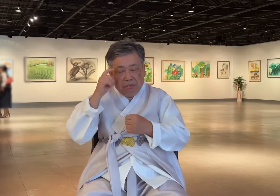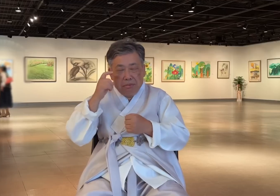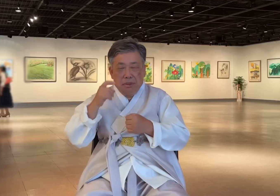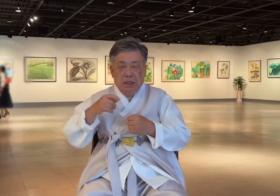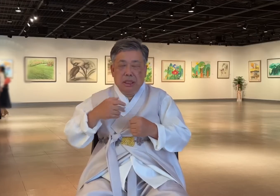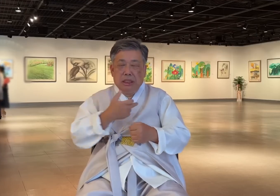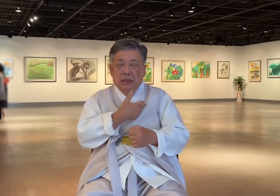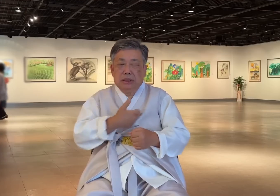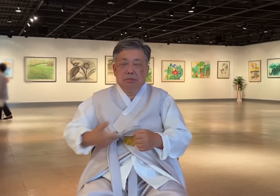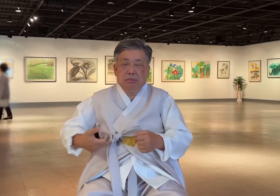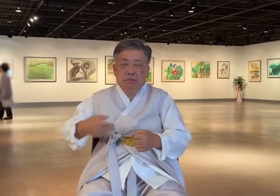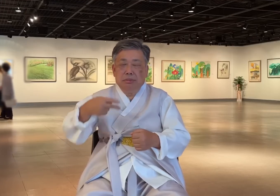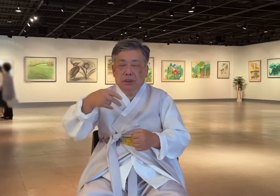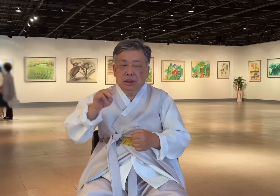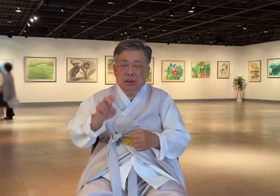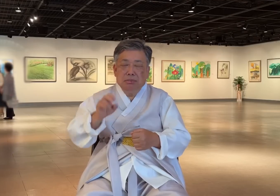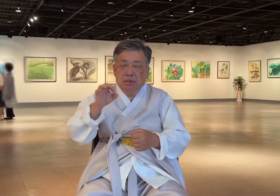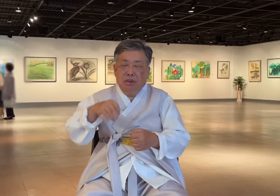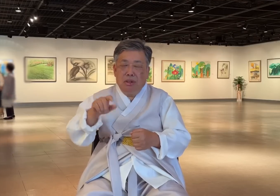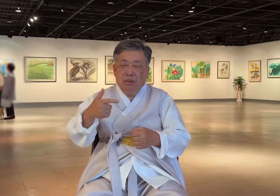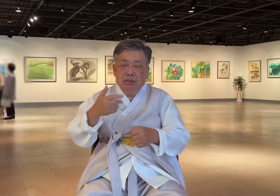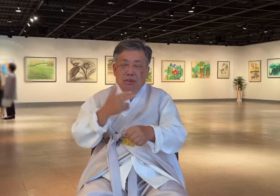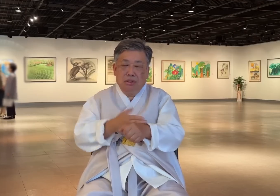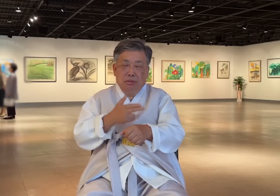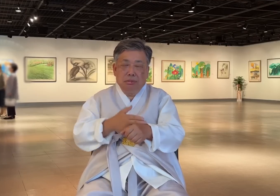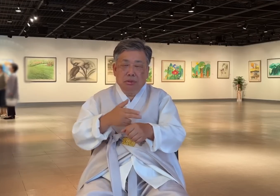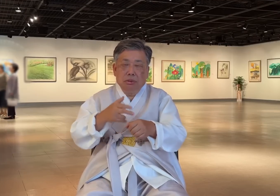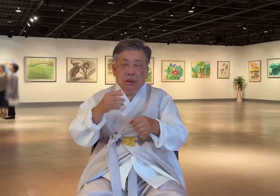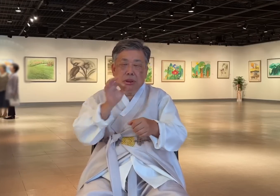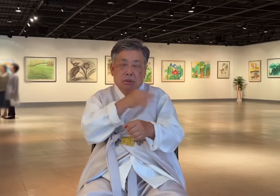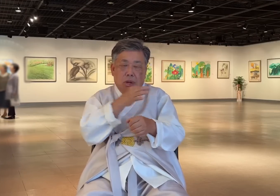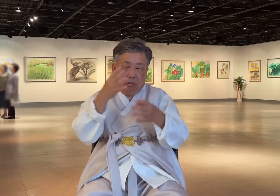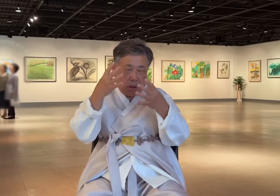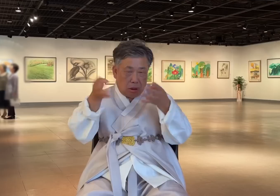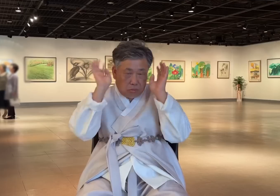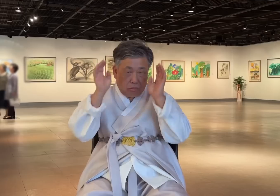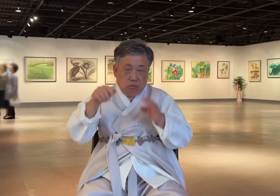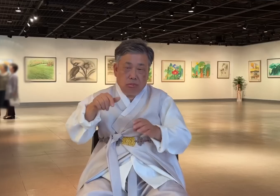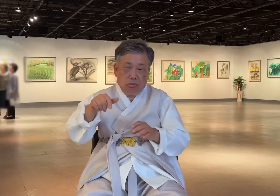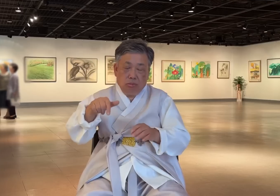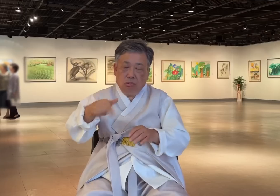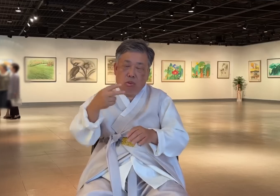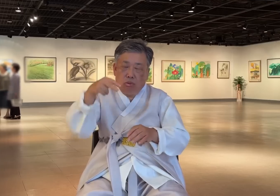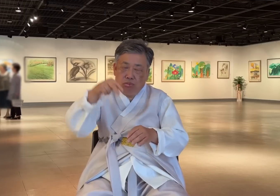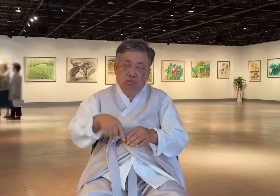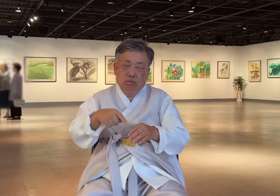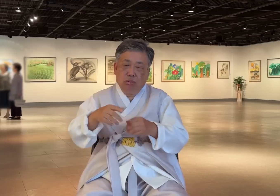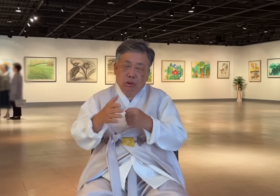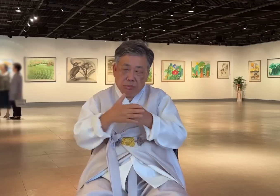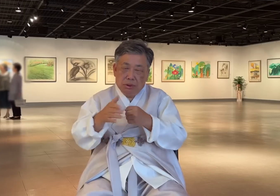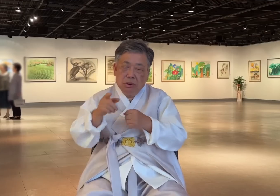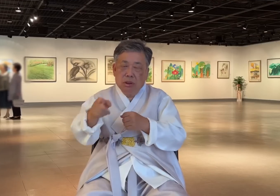so instead, I was introduced to one of his students, Mr. Sim Won. Teacher Shim Won is a professor at Ewha Womans University, and